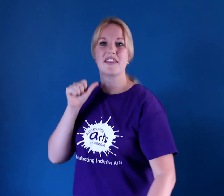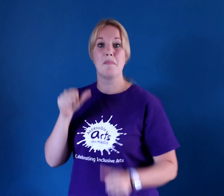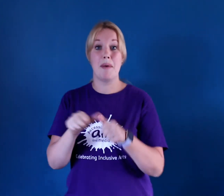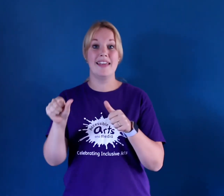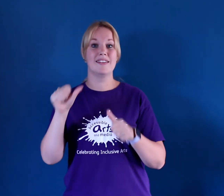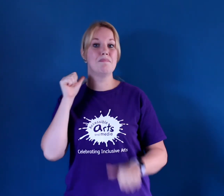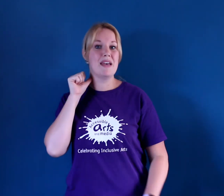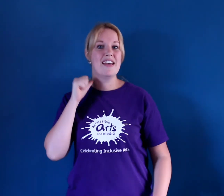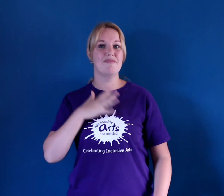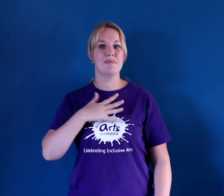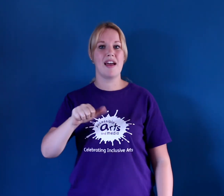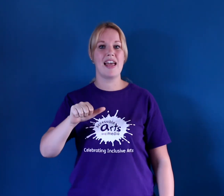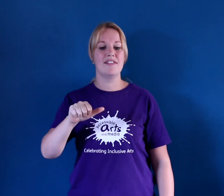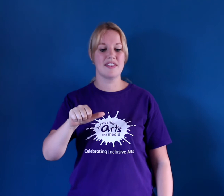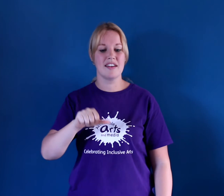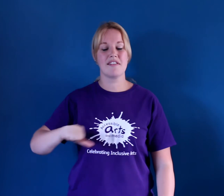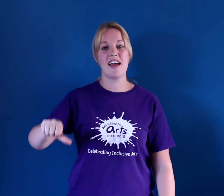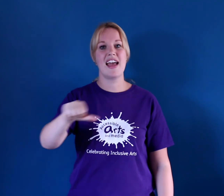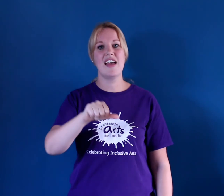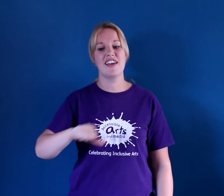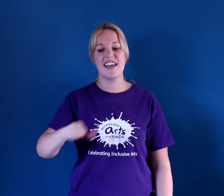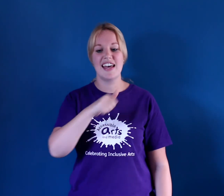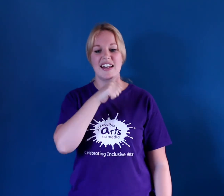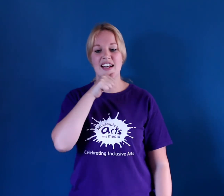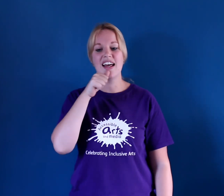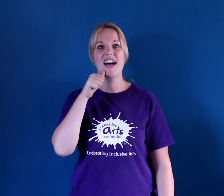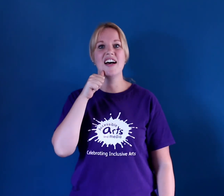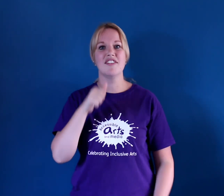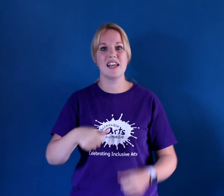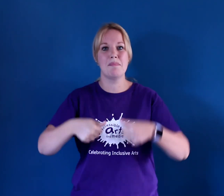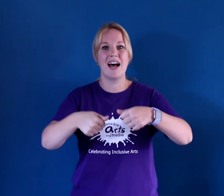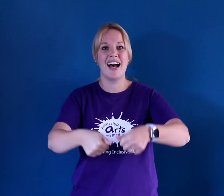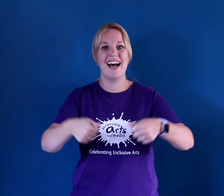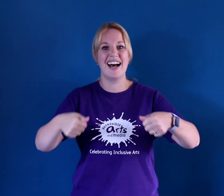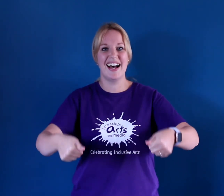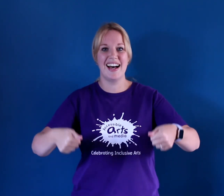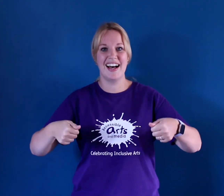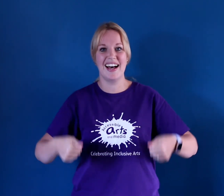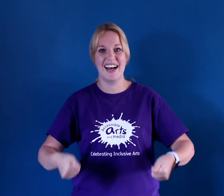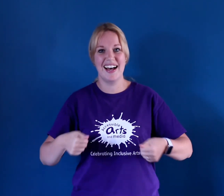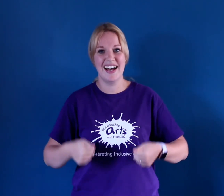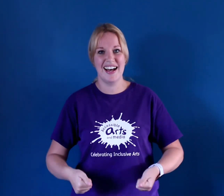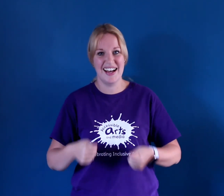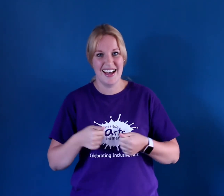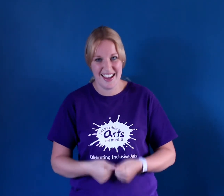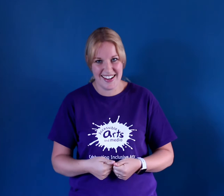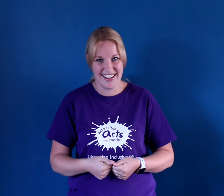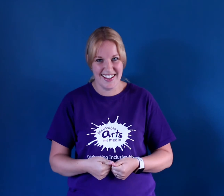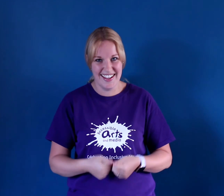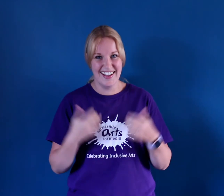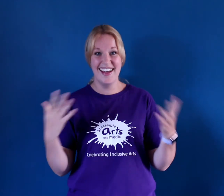The best beef braves the gravy in a lovely pie.